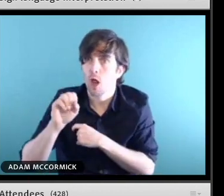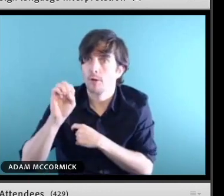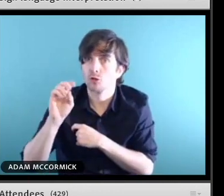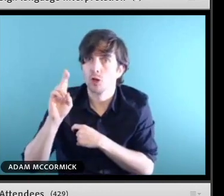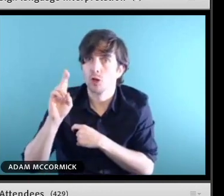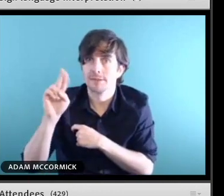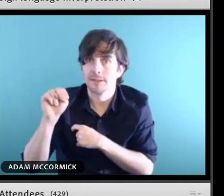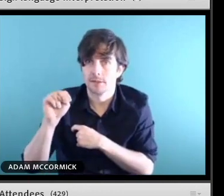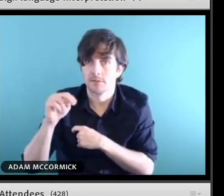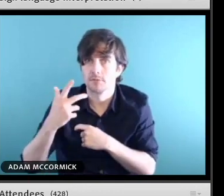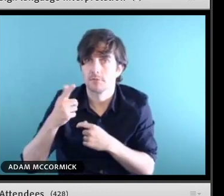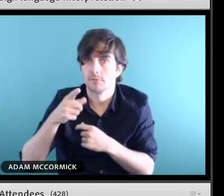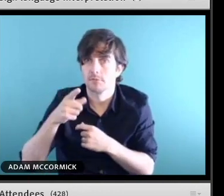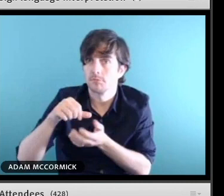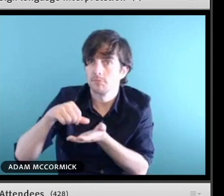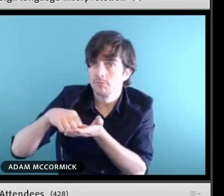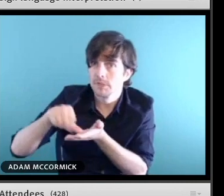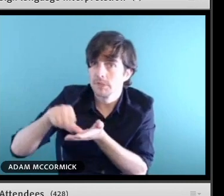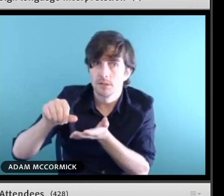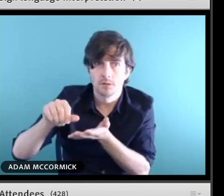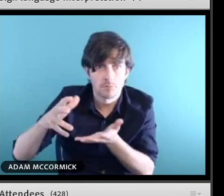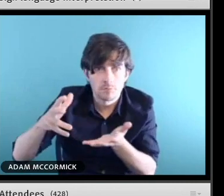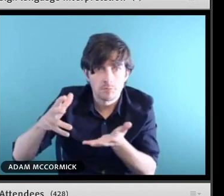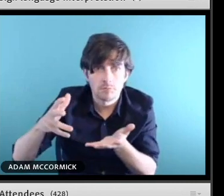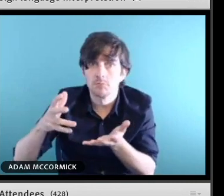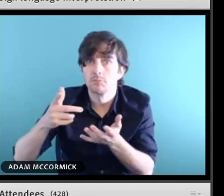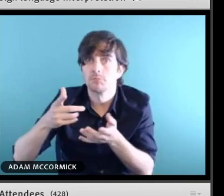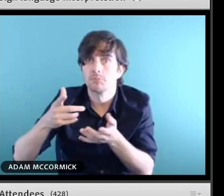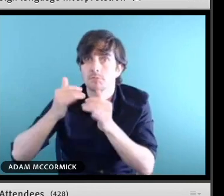everyone, of course. Everyone has complained about it because you are now paying double,